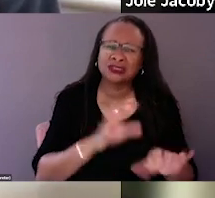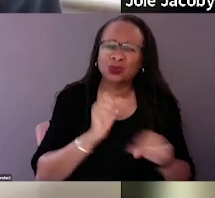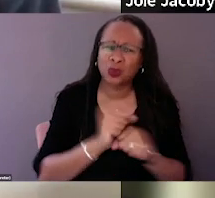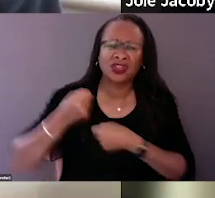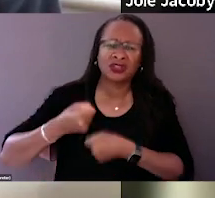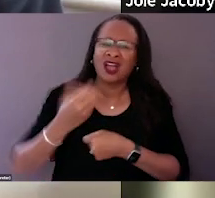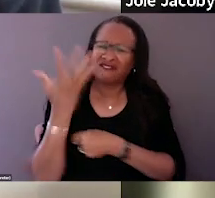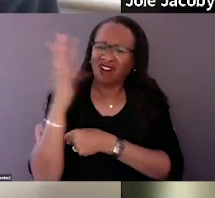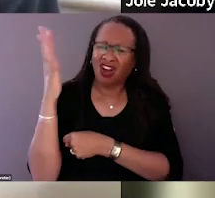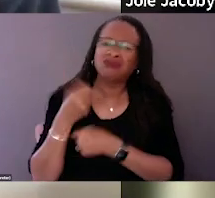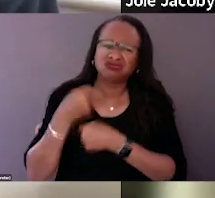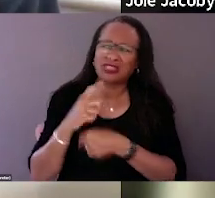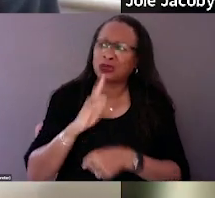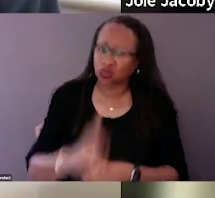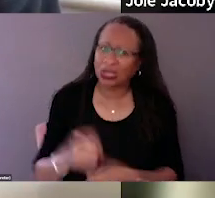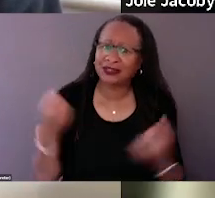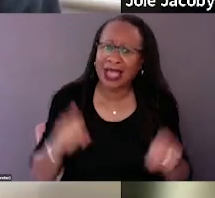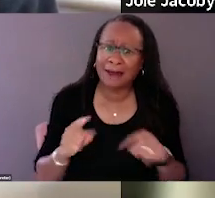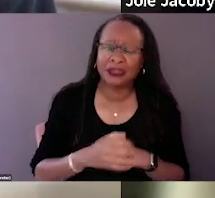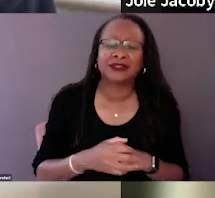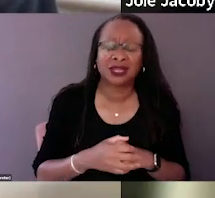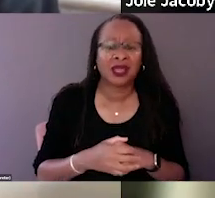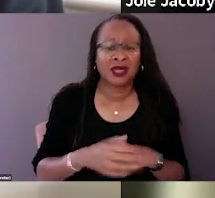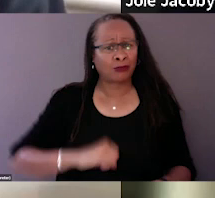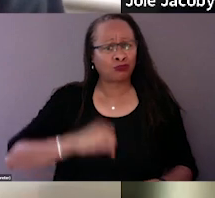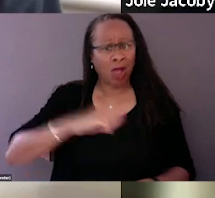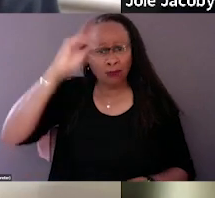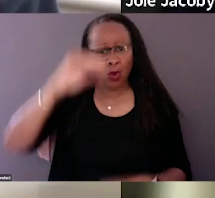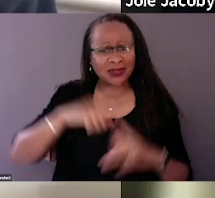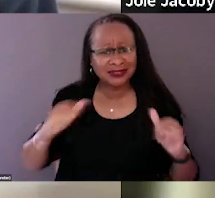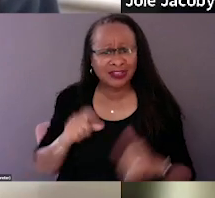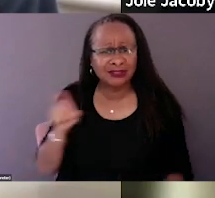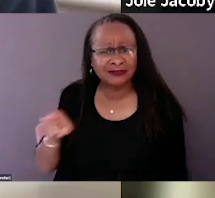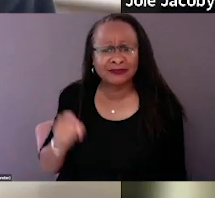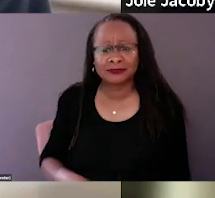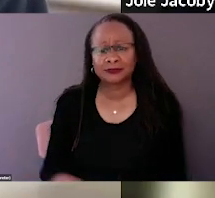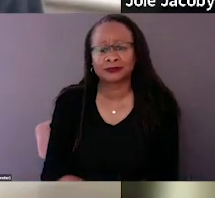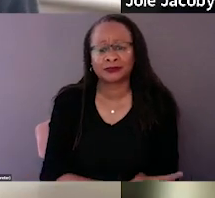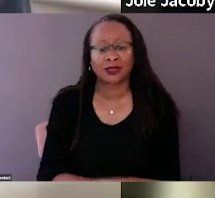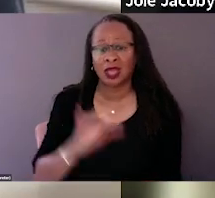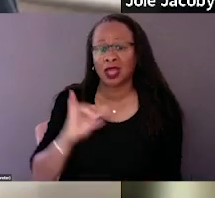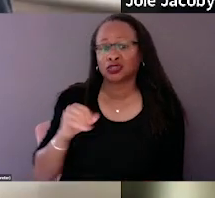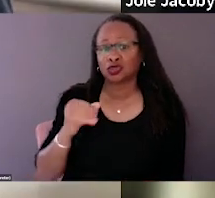and they were real things that happened, so yeah. Yeah, I hope it inspires people who watch, to be active,